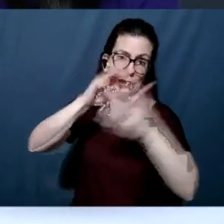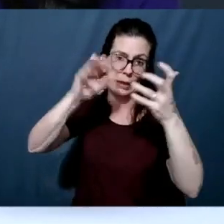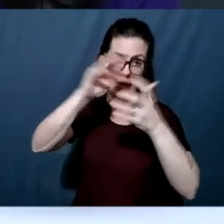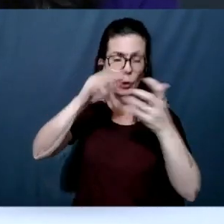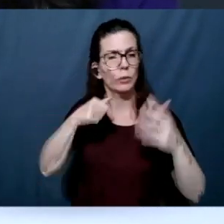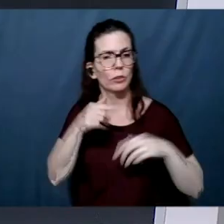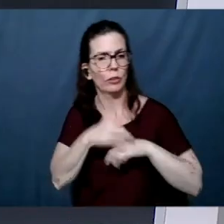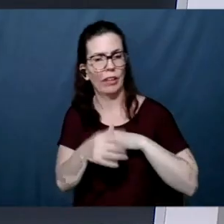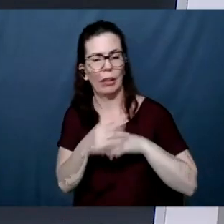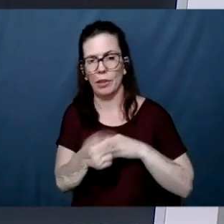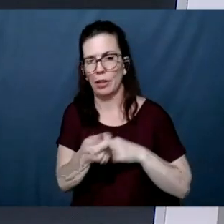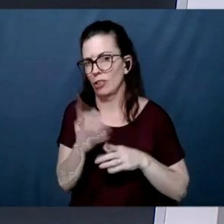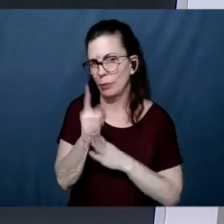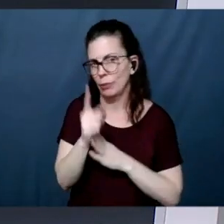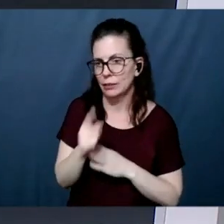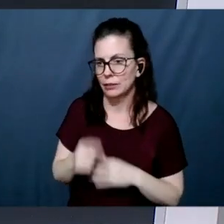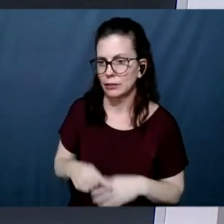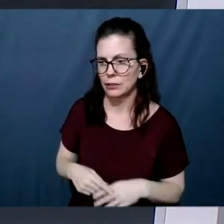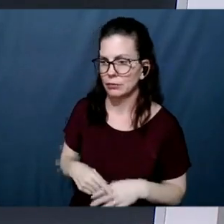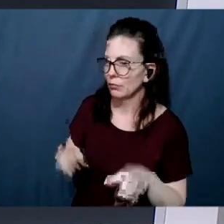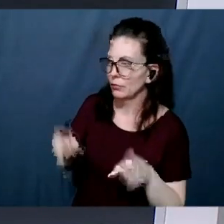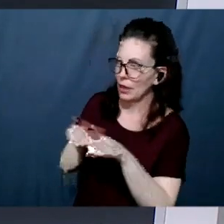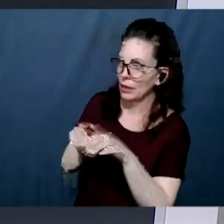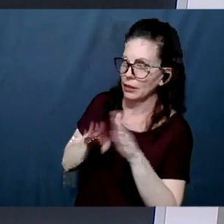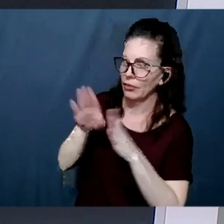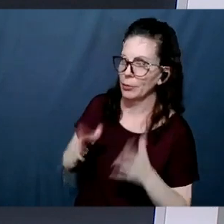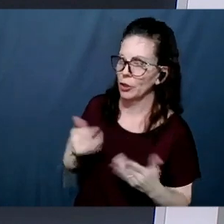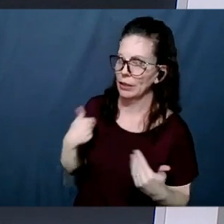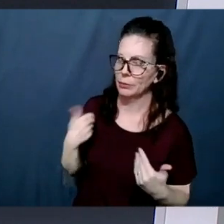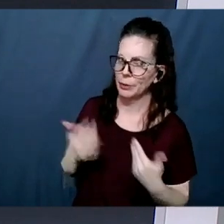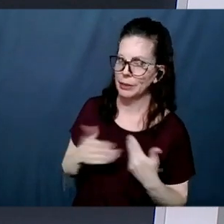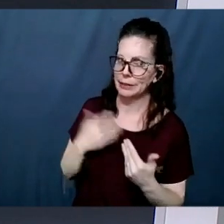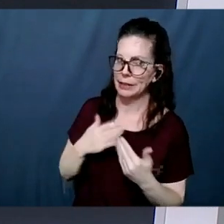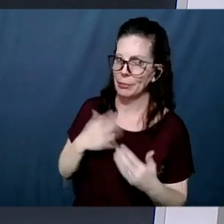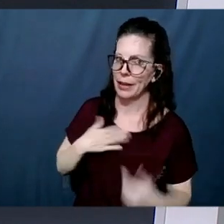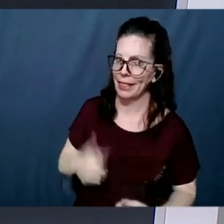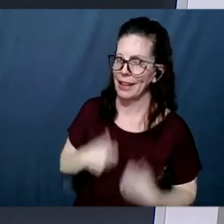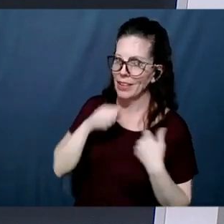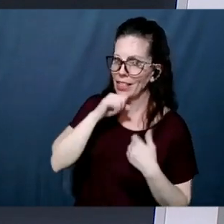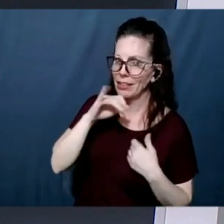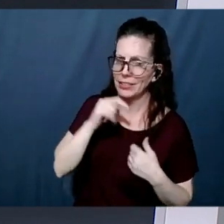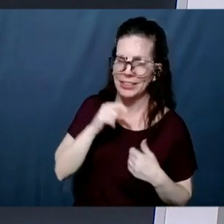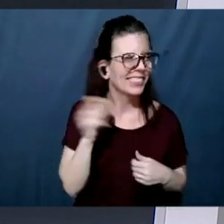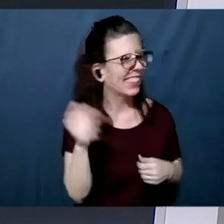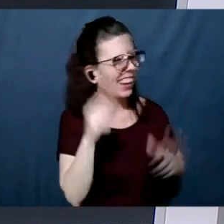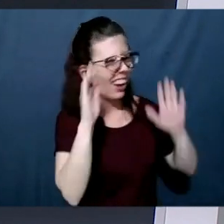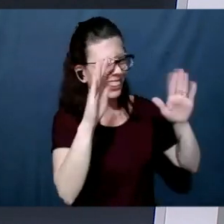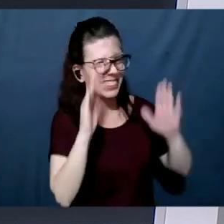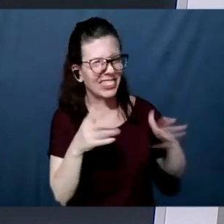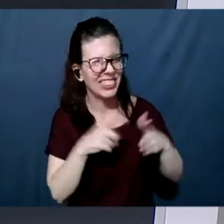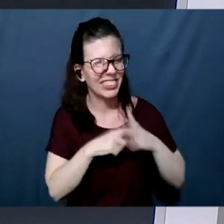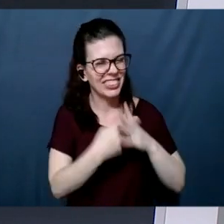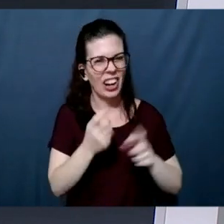As a developer that makes my life easier, I love that. Yeah, that's awesome. Like you can get started building something with Raspberry Pi.